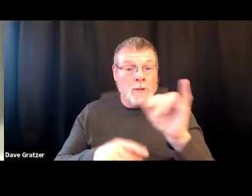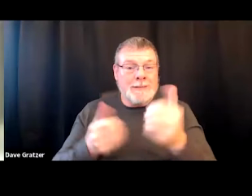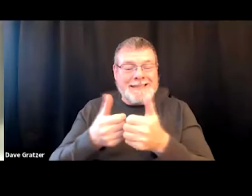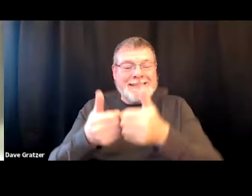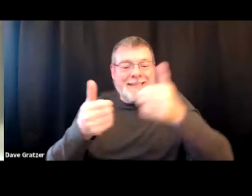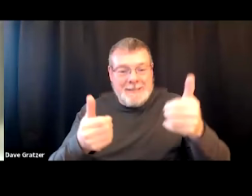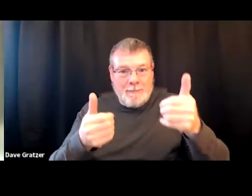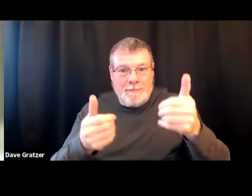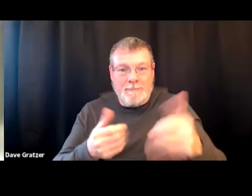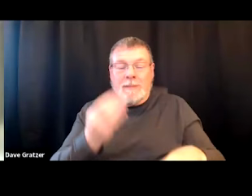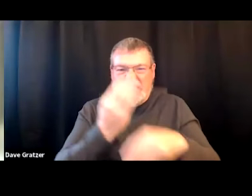that we'll look at in just a minute